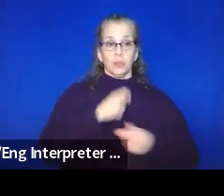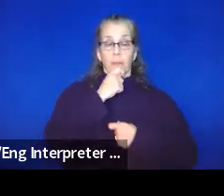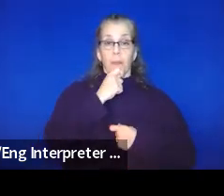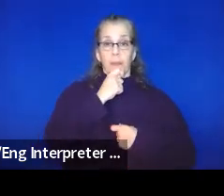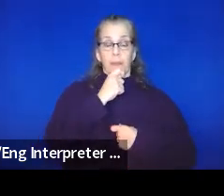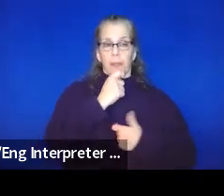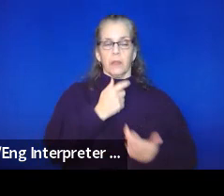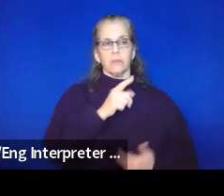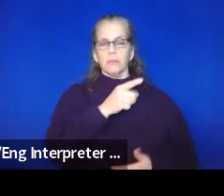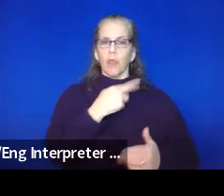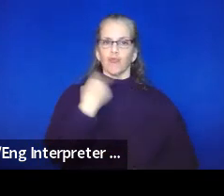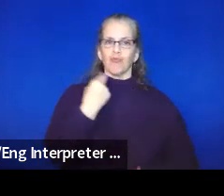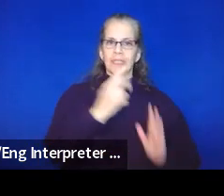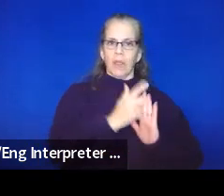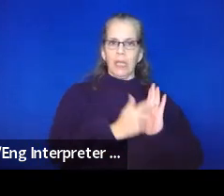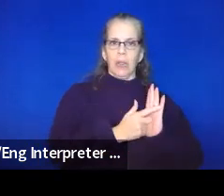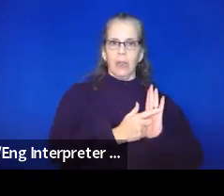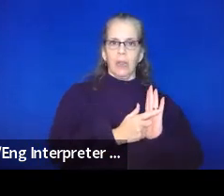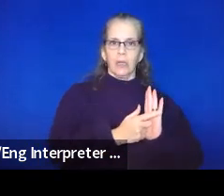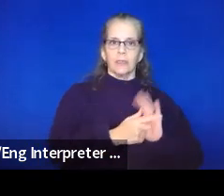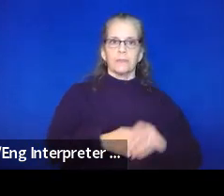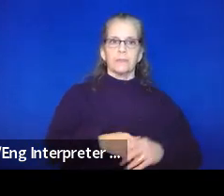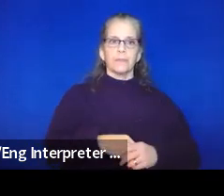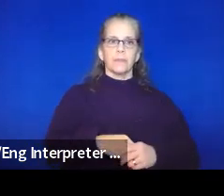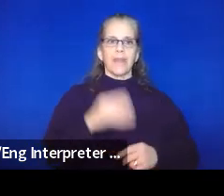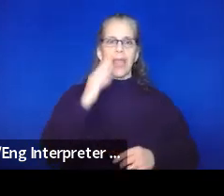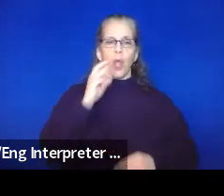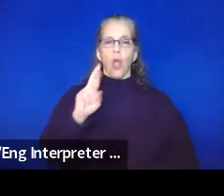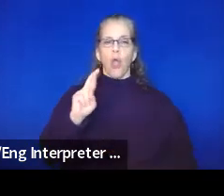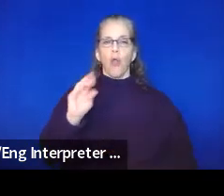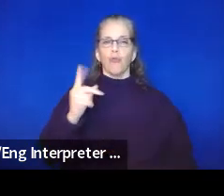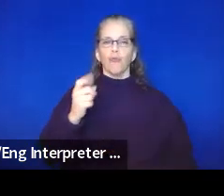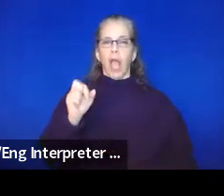The Roger system is one system that I like quite a bit. They have several versions. One